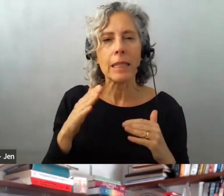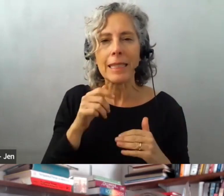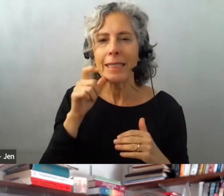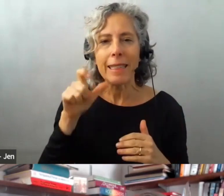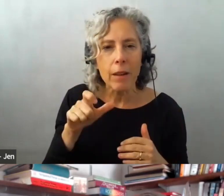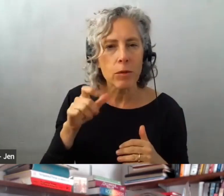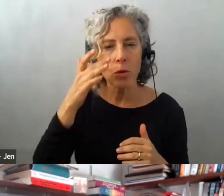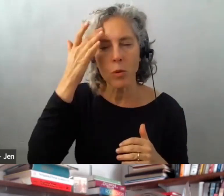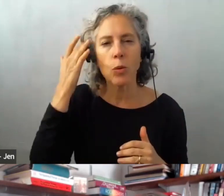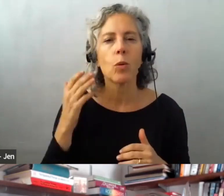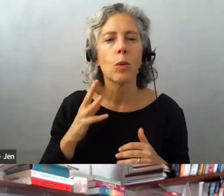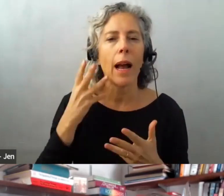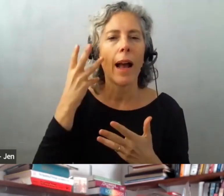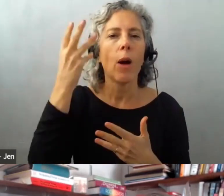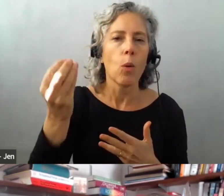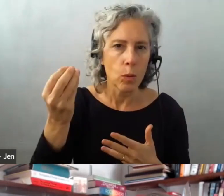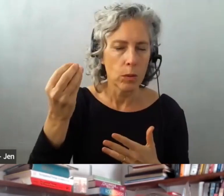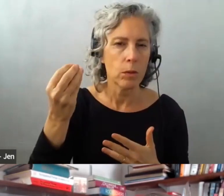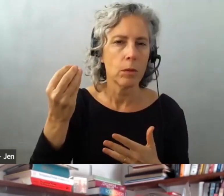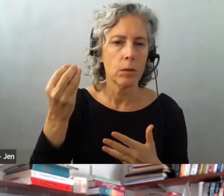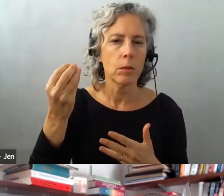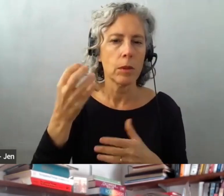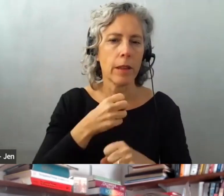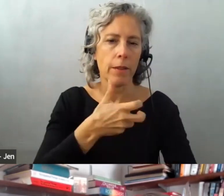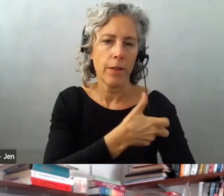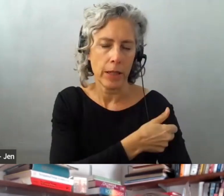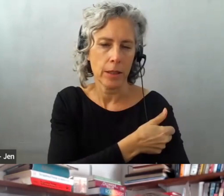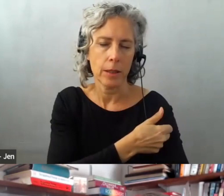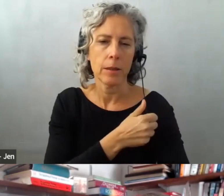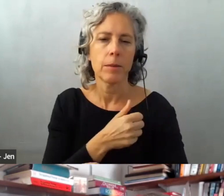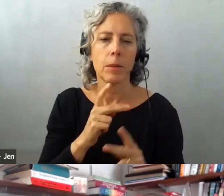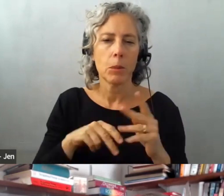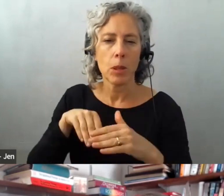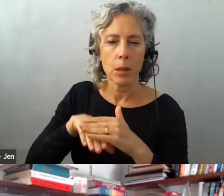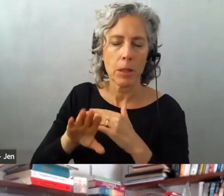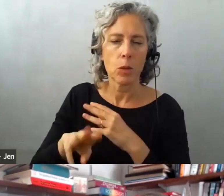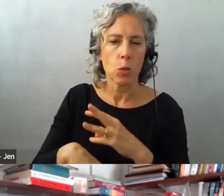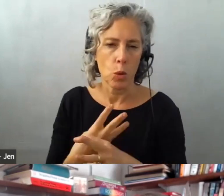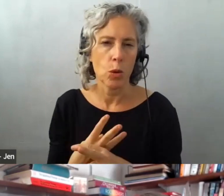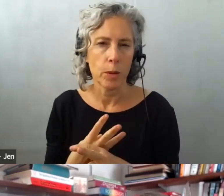to go out into the world to get it, people could come into his world. And I would say that the